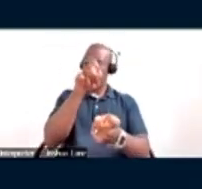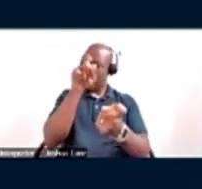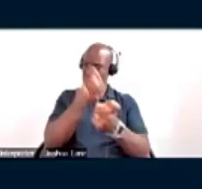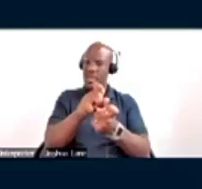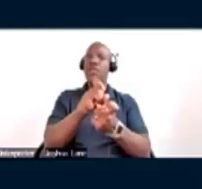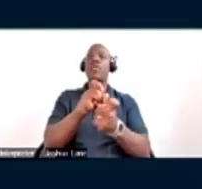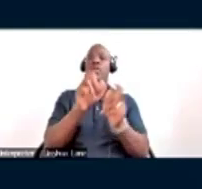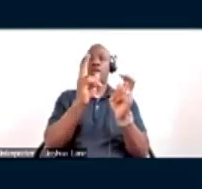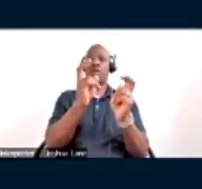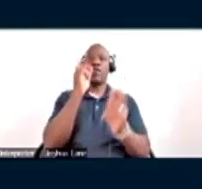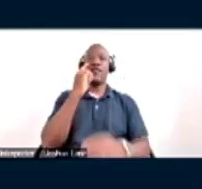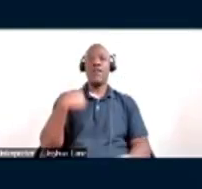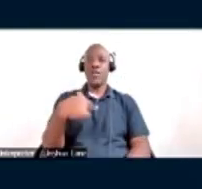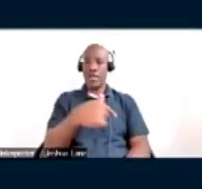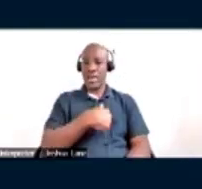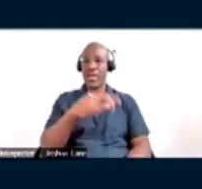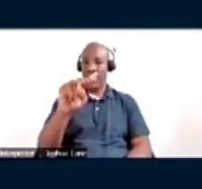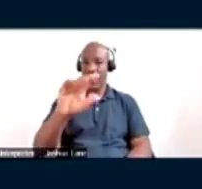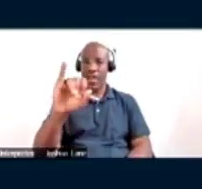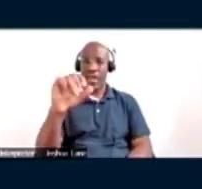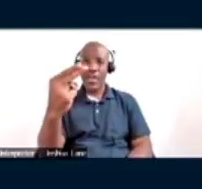So, what can we do about this?